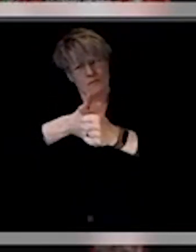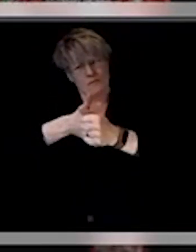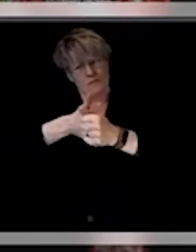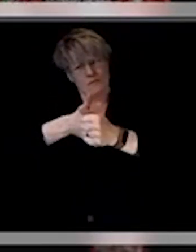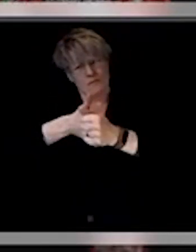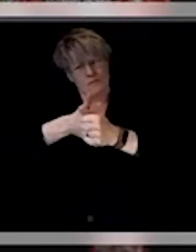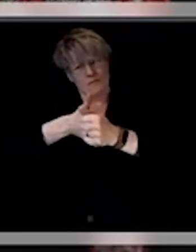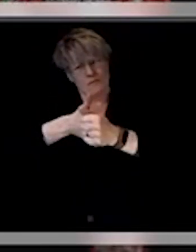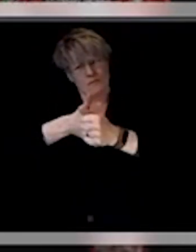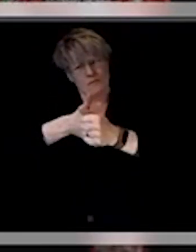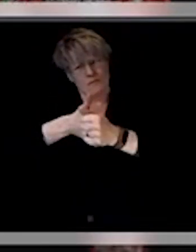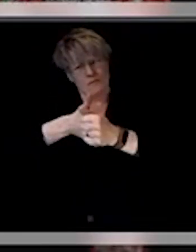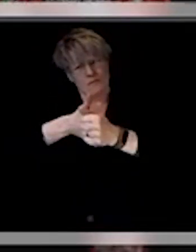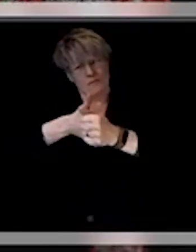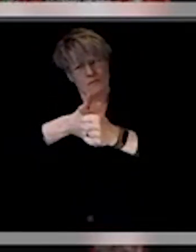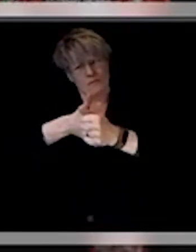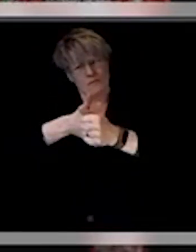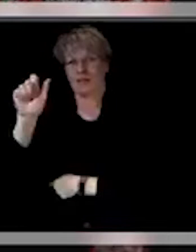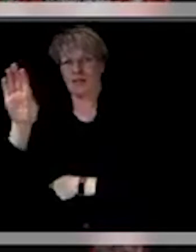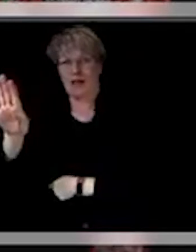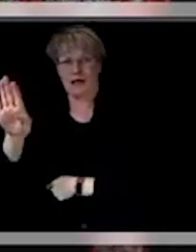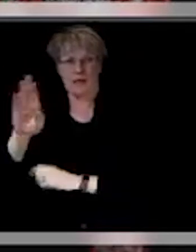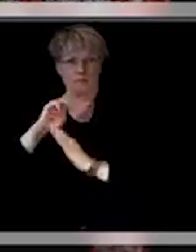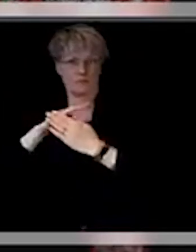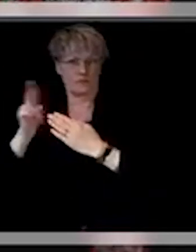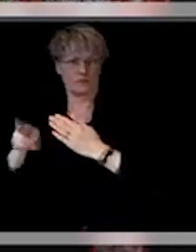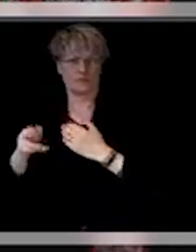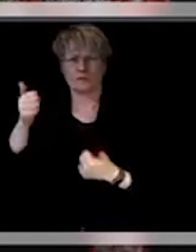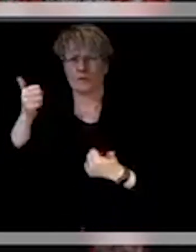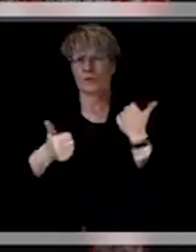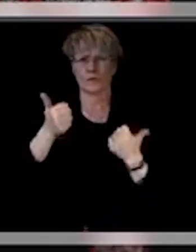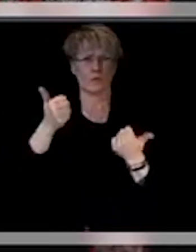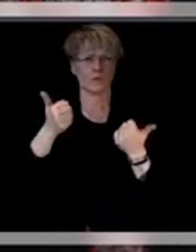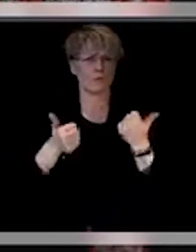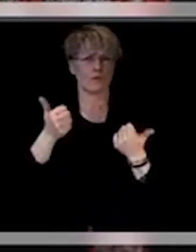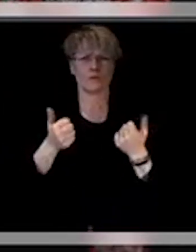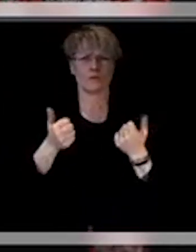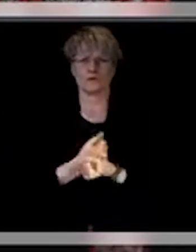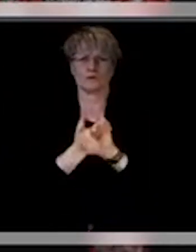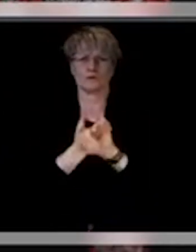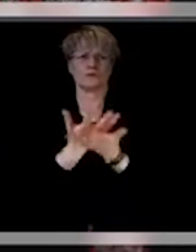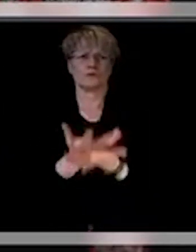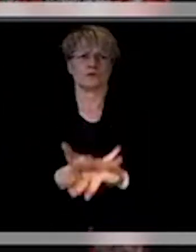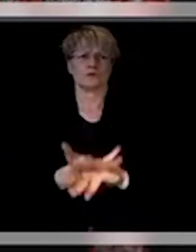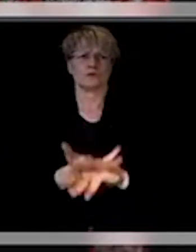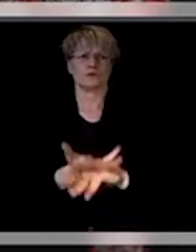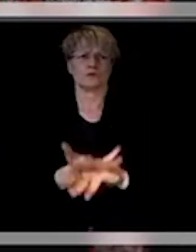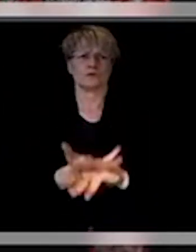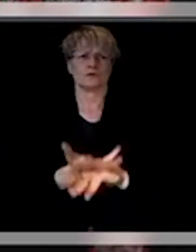to expand and accelerate that process?